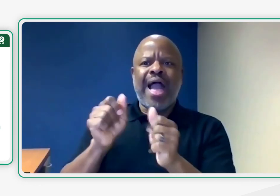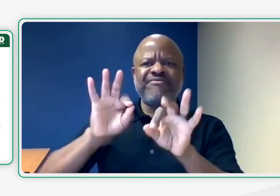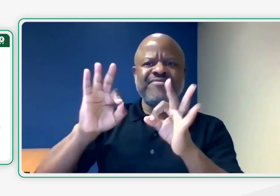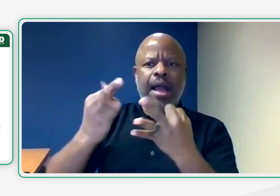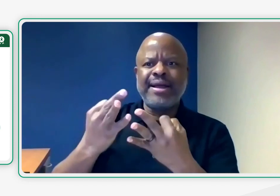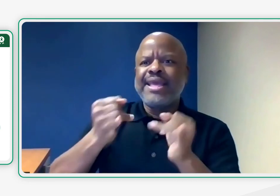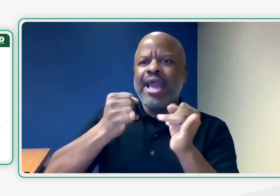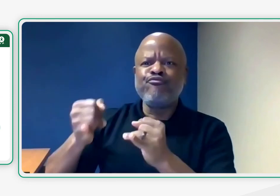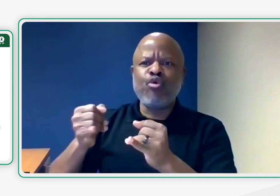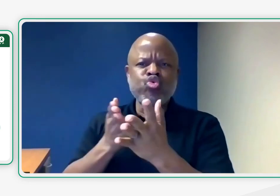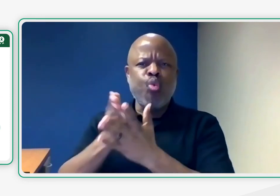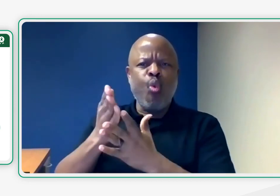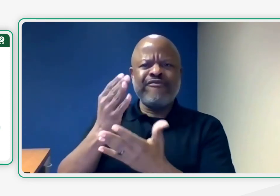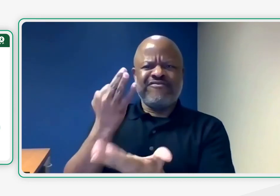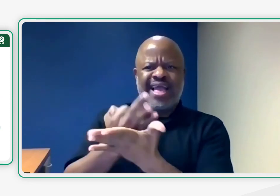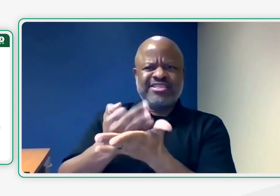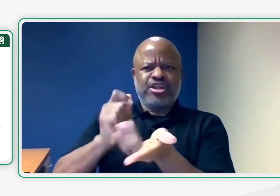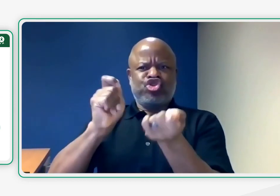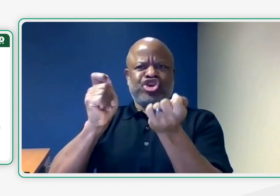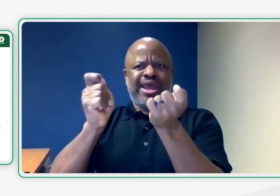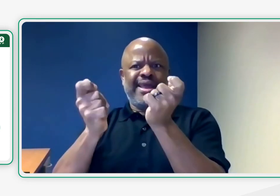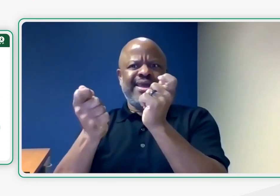because of the new normal that we're experiencing right now.